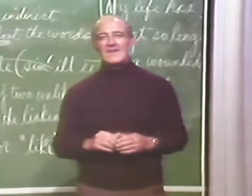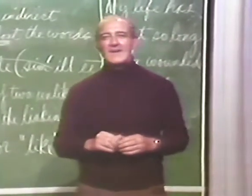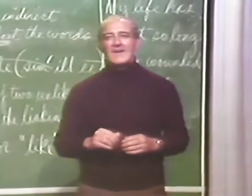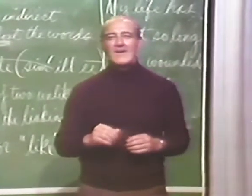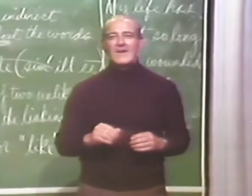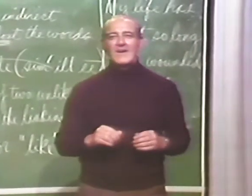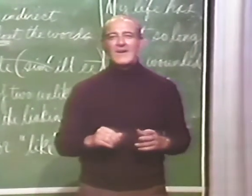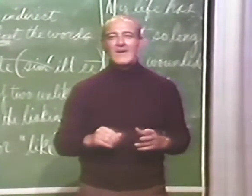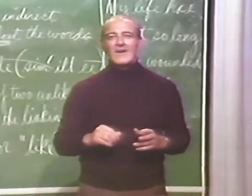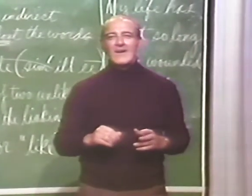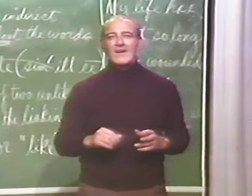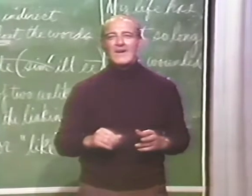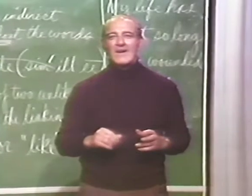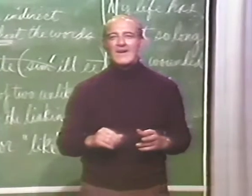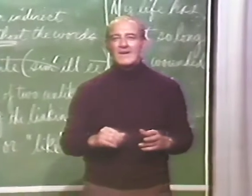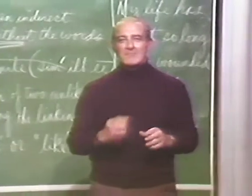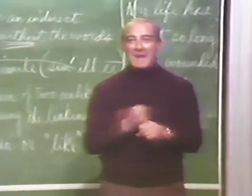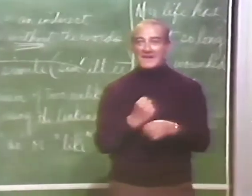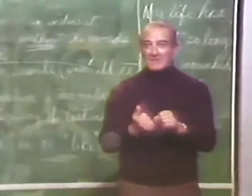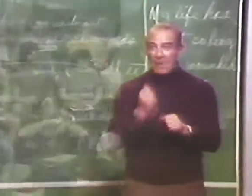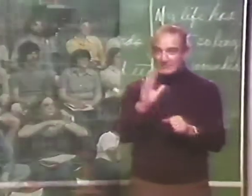WHAT'S ANOTHER WORD FOR THAT?